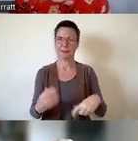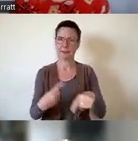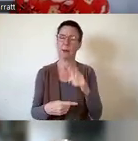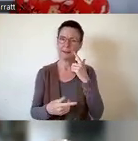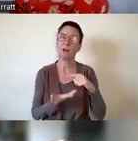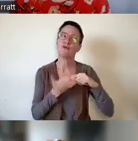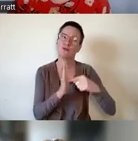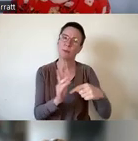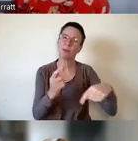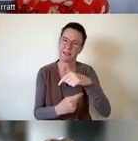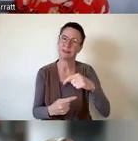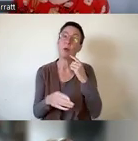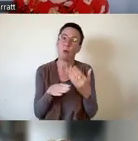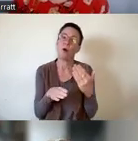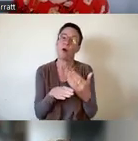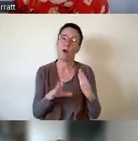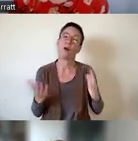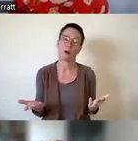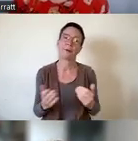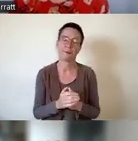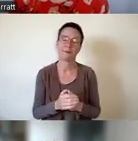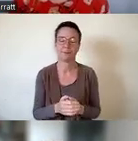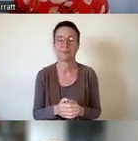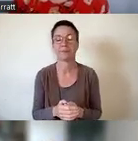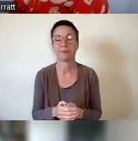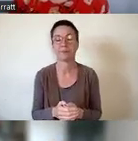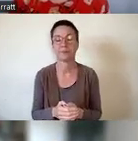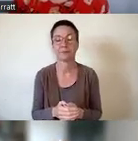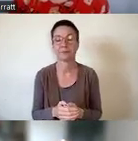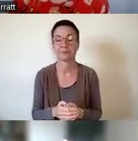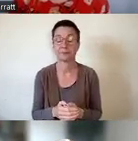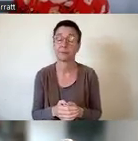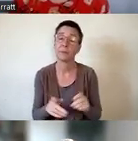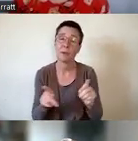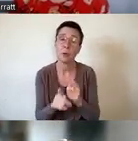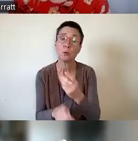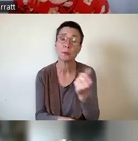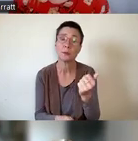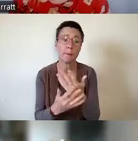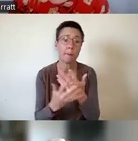our working life. Absolutely. There's been a few questions within this theme,